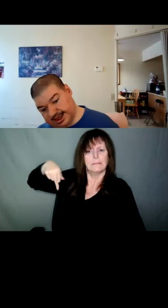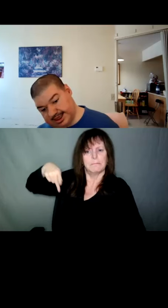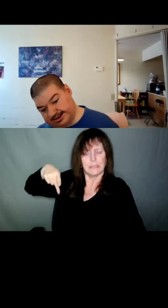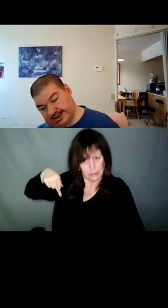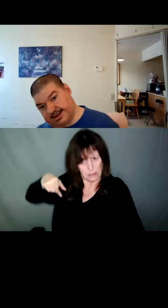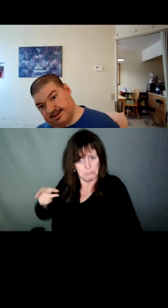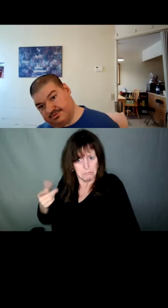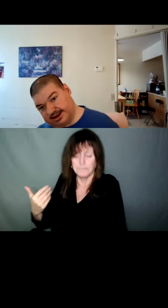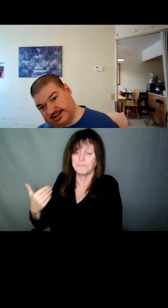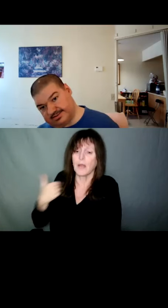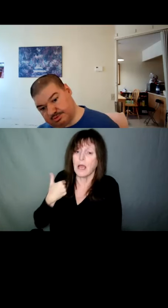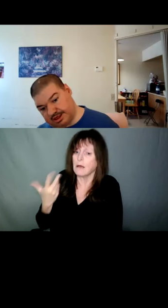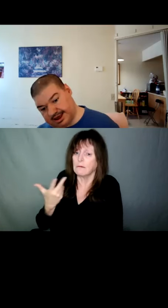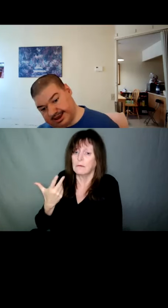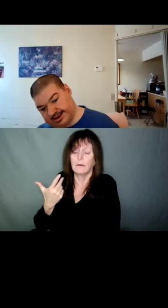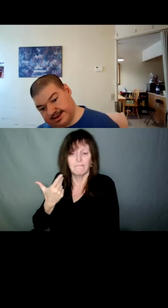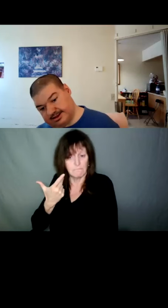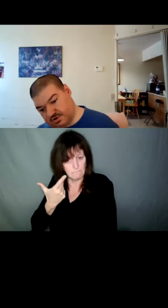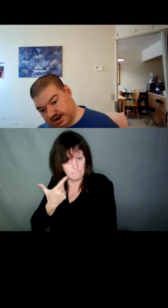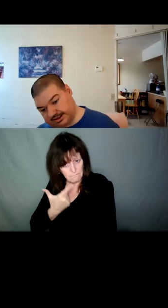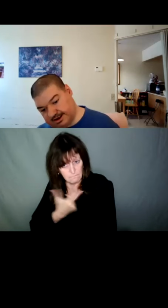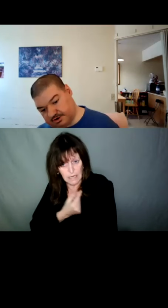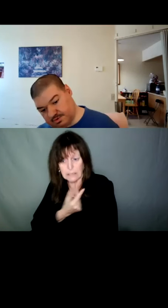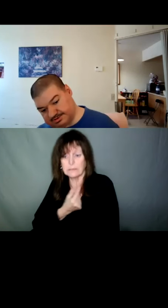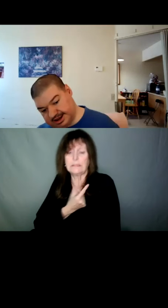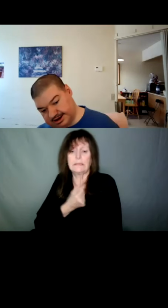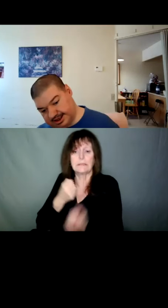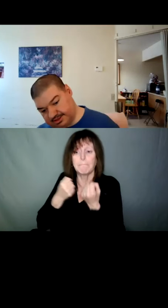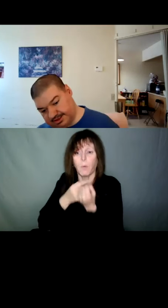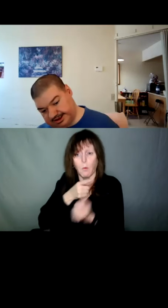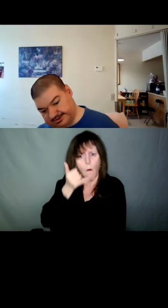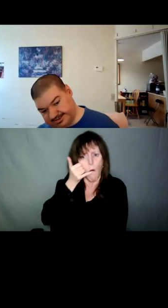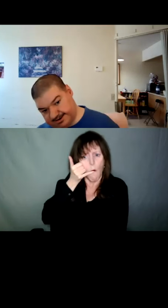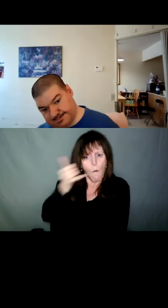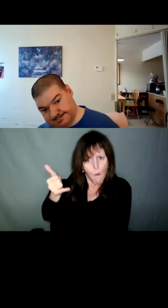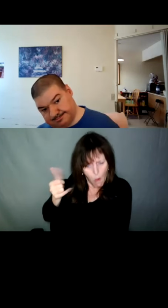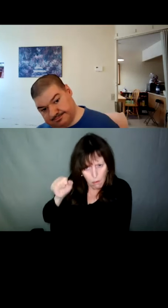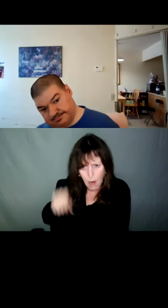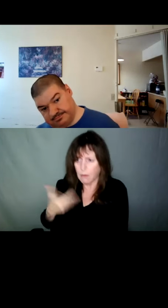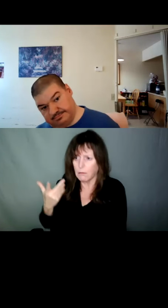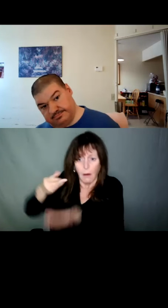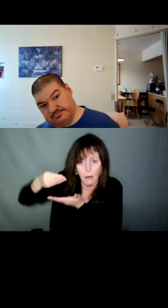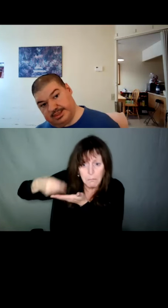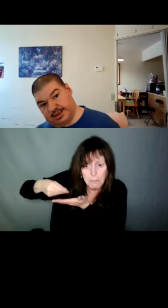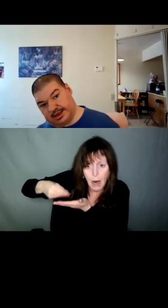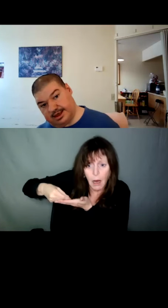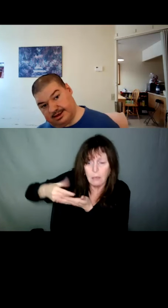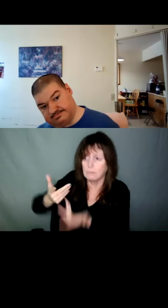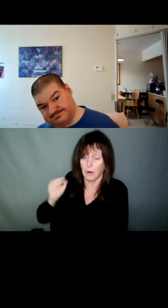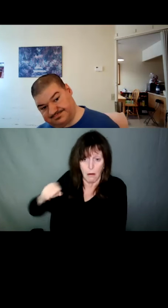One thing about the Ontario Federation of cerebral palsy , they have a vaccine support fund